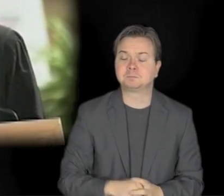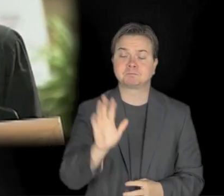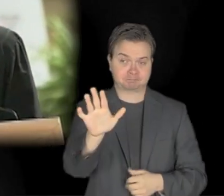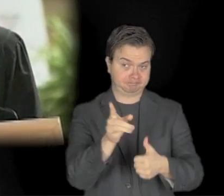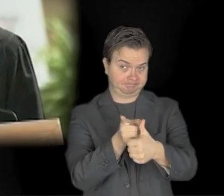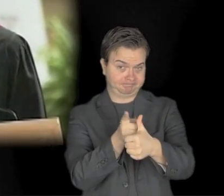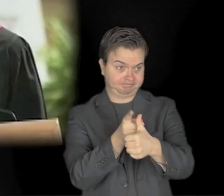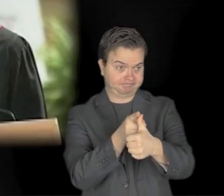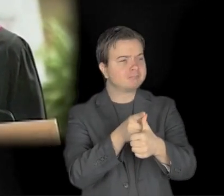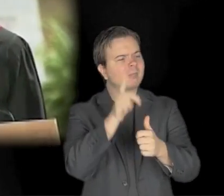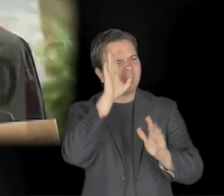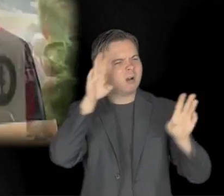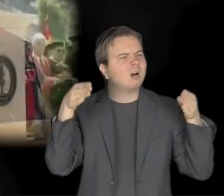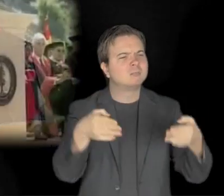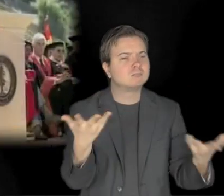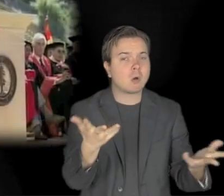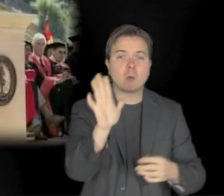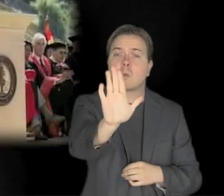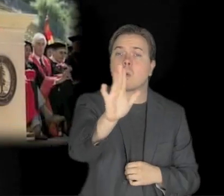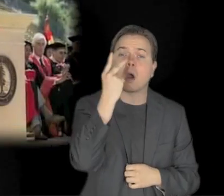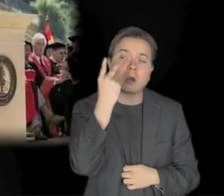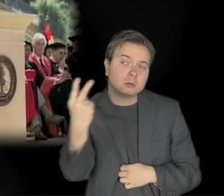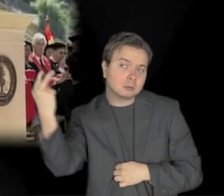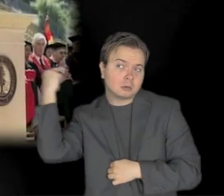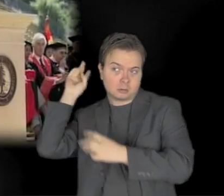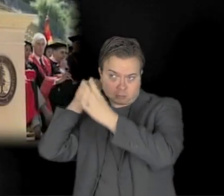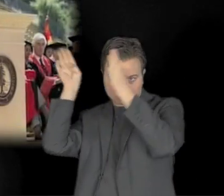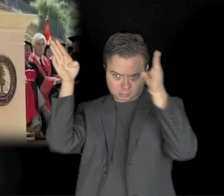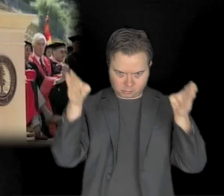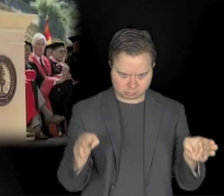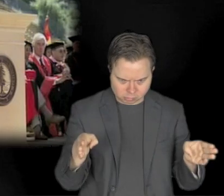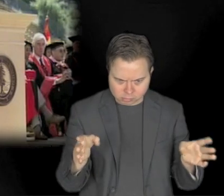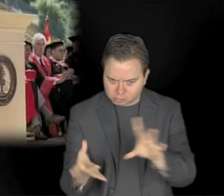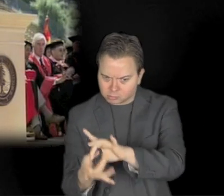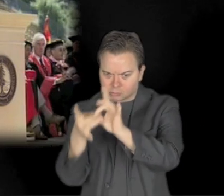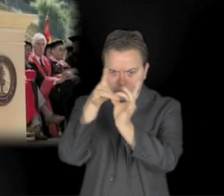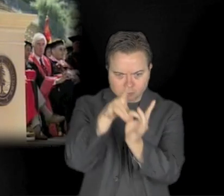The first story is about connecting the dots.